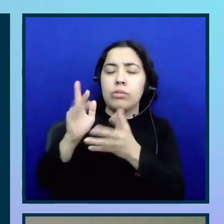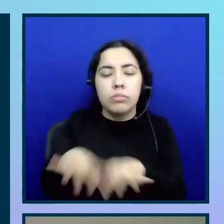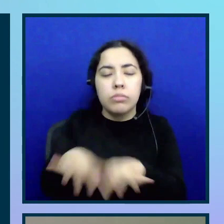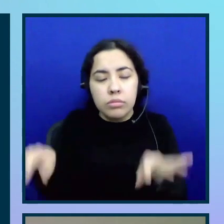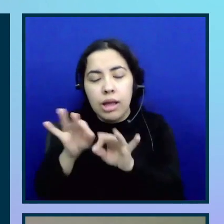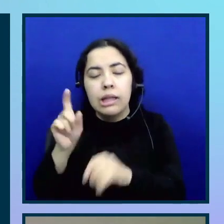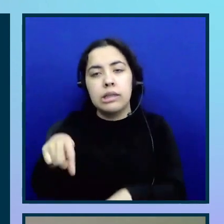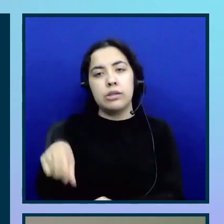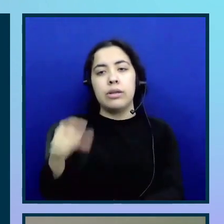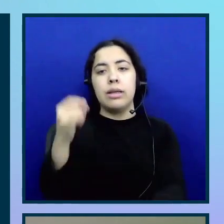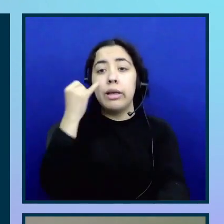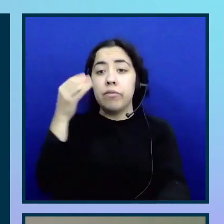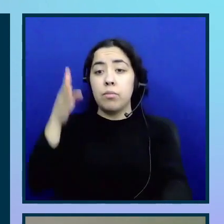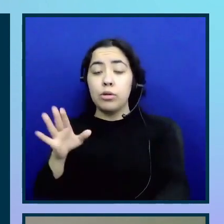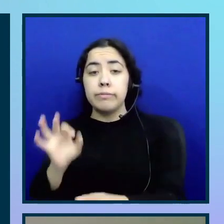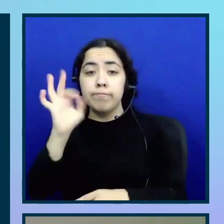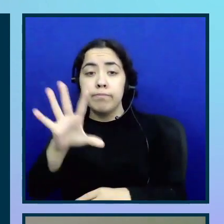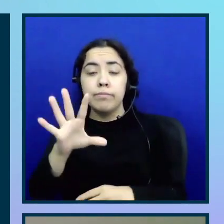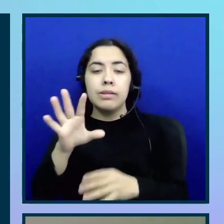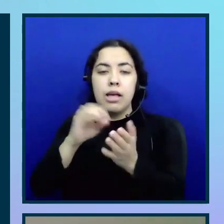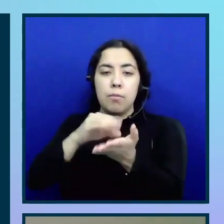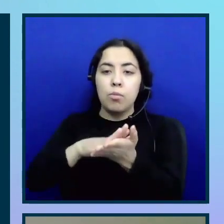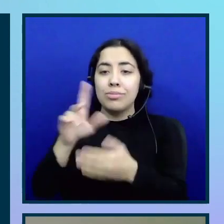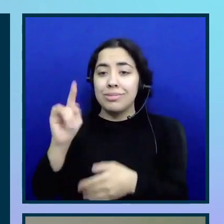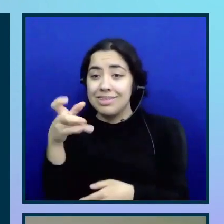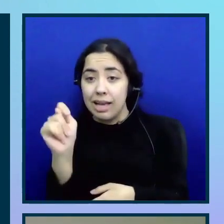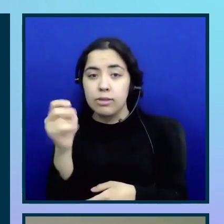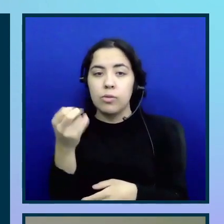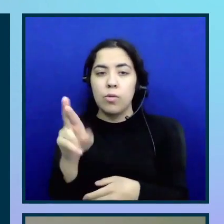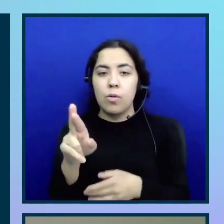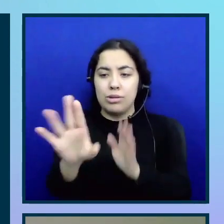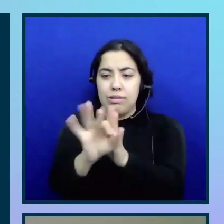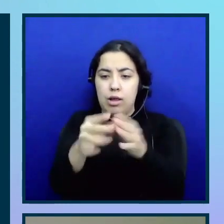So if somebody like inputs text, or does a selection, flex a row, or multiple rows,